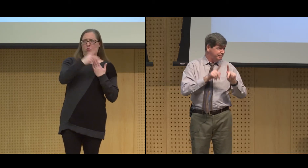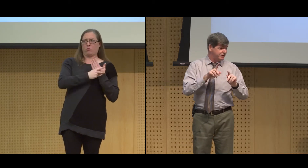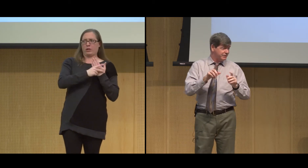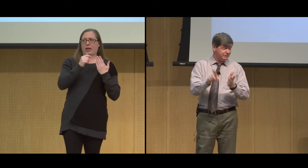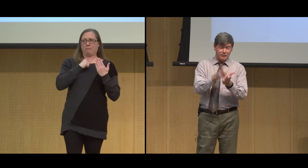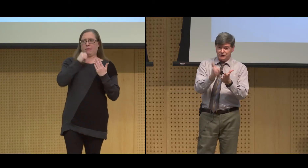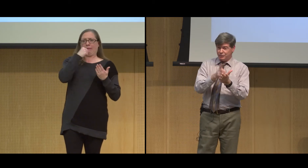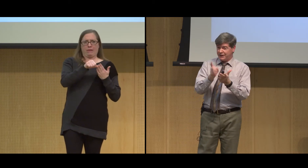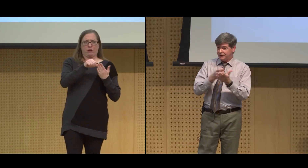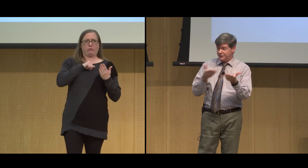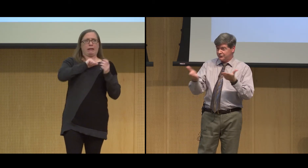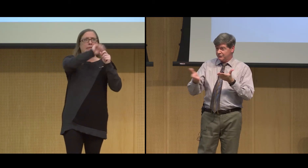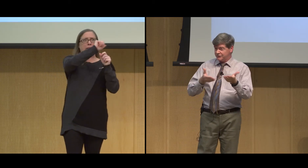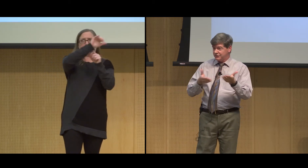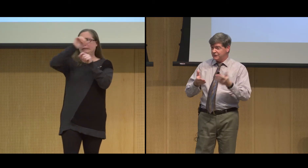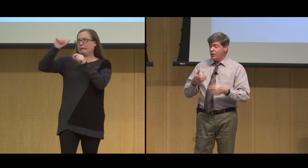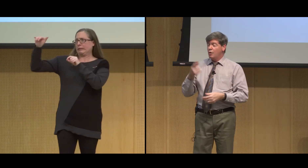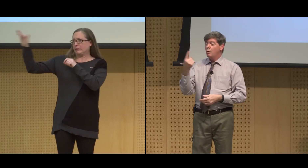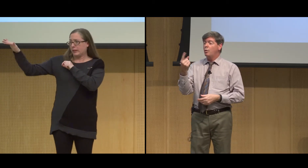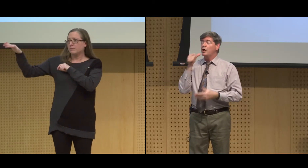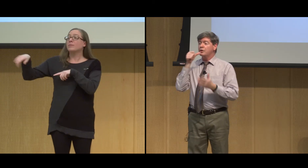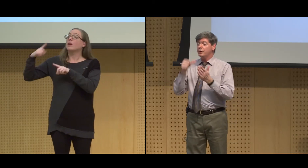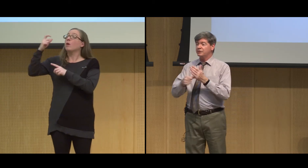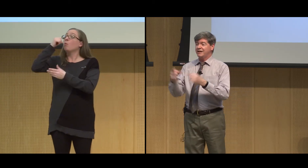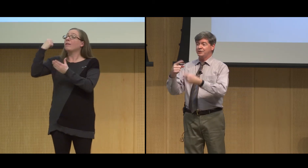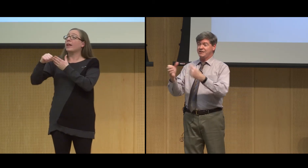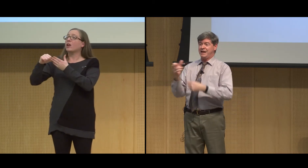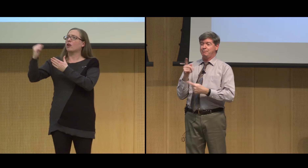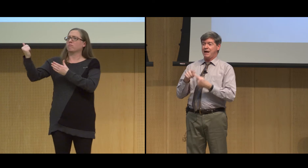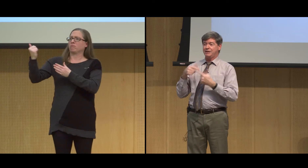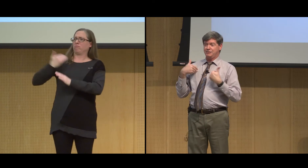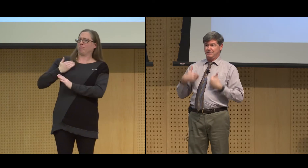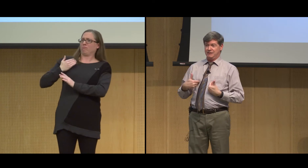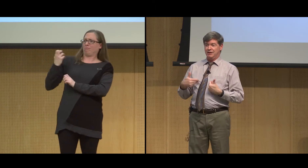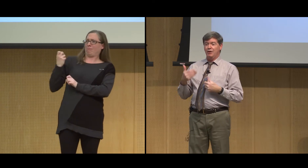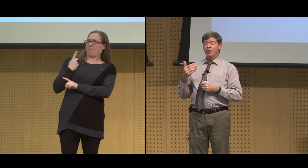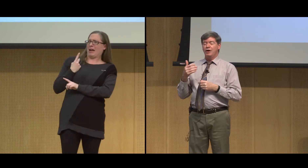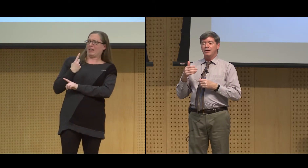to the--to the directory of services? Well, one of those letters came back to me.